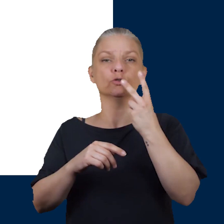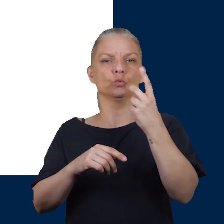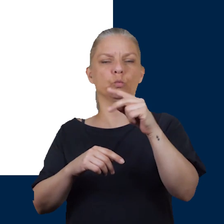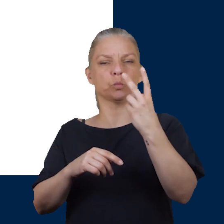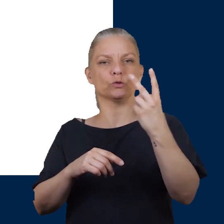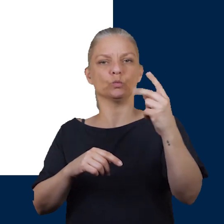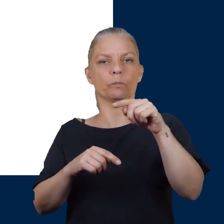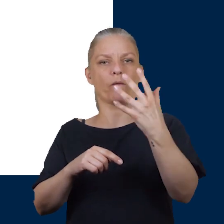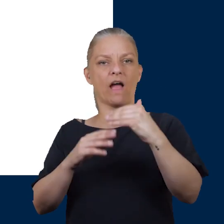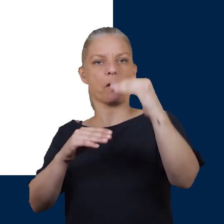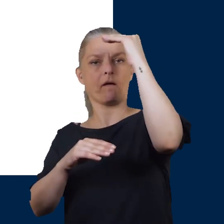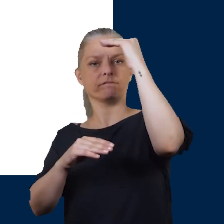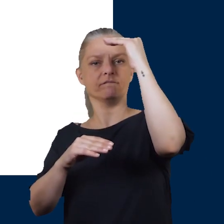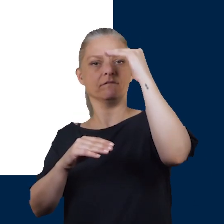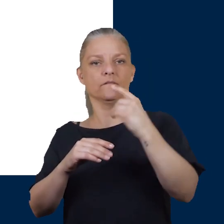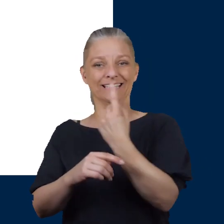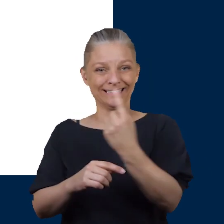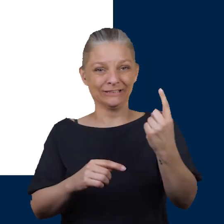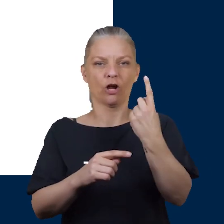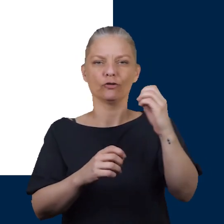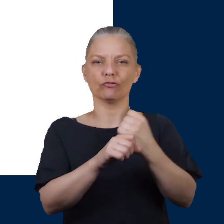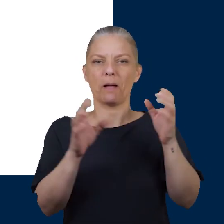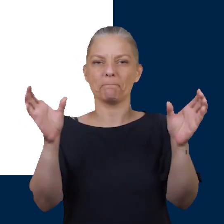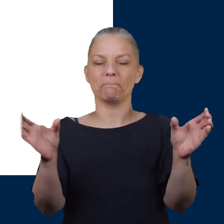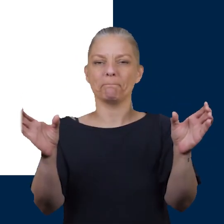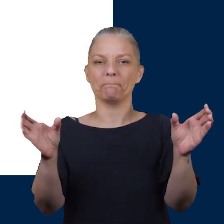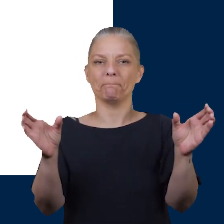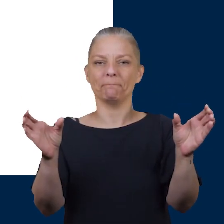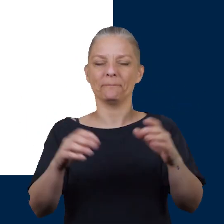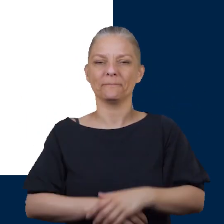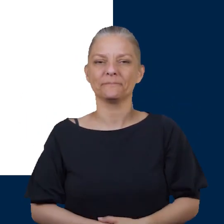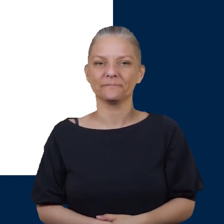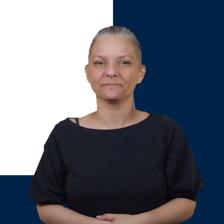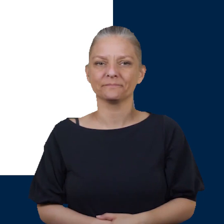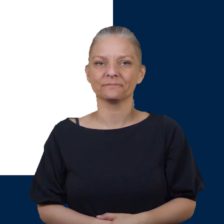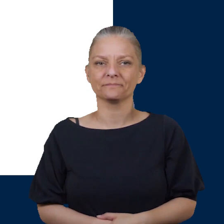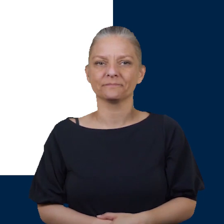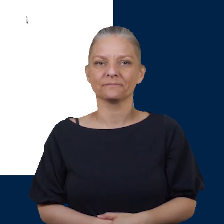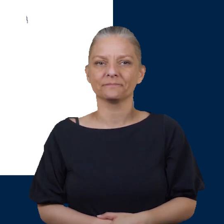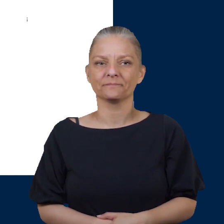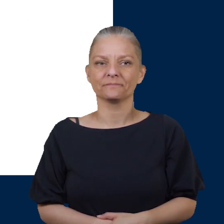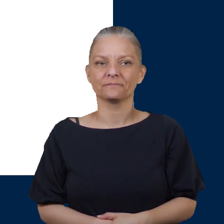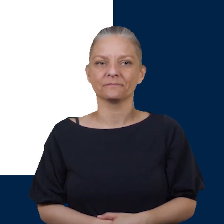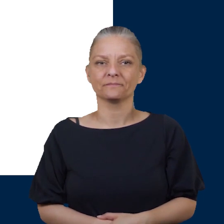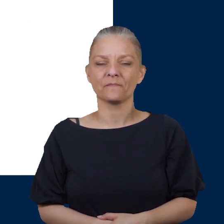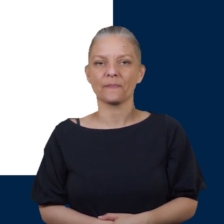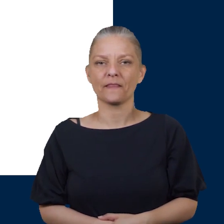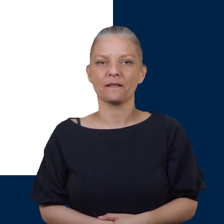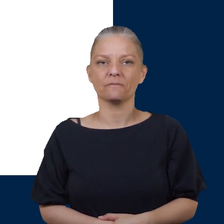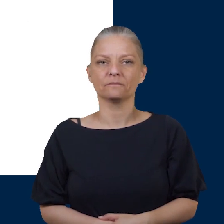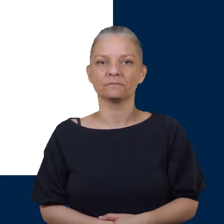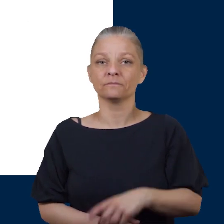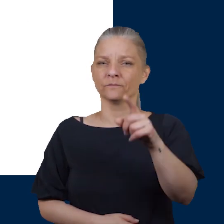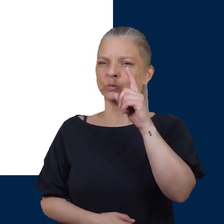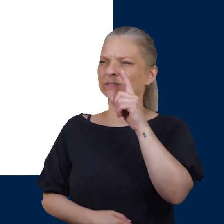5 grams per 100 grams and a high sugar food is anything above 22.5 grams of sugar per 100 grams.